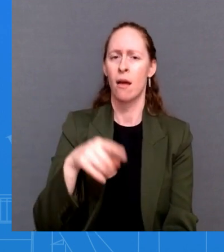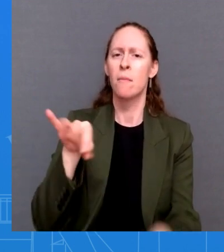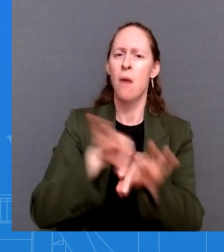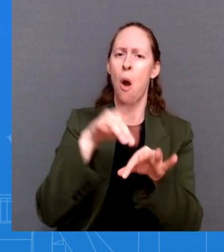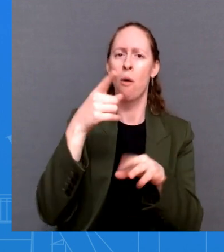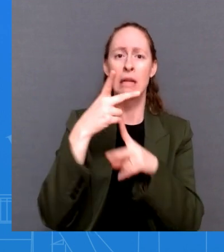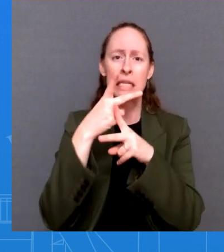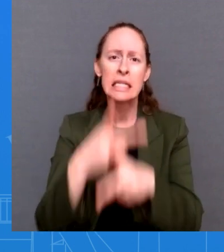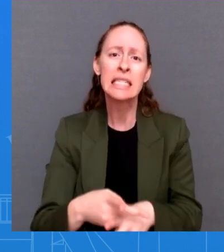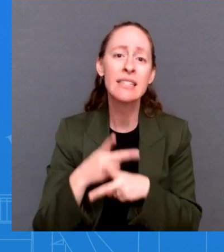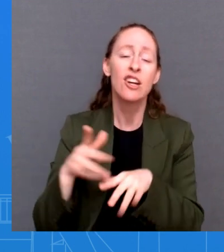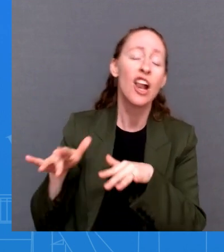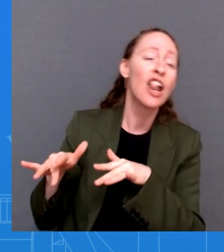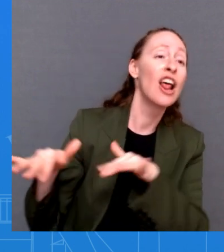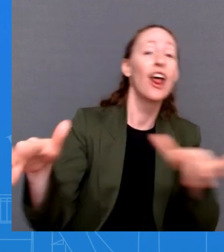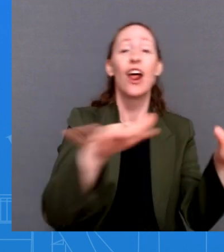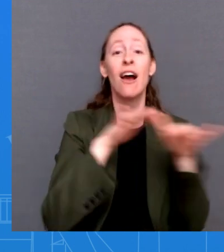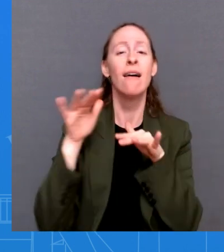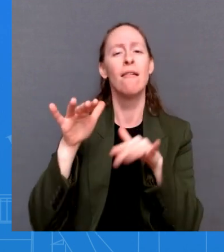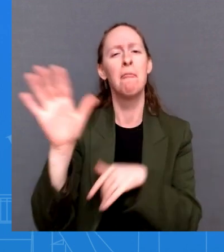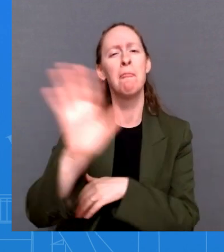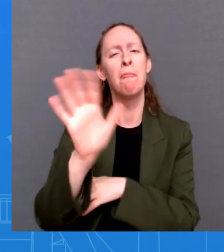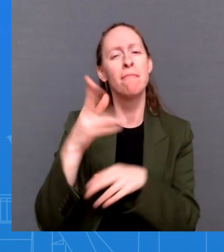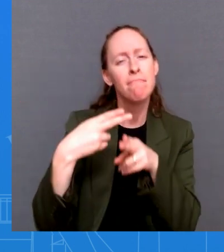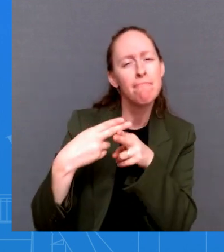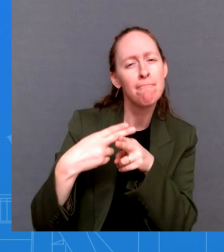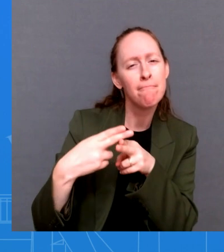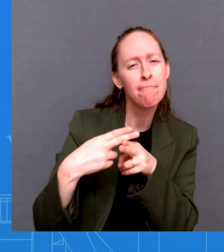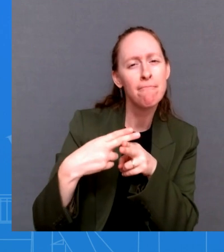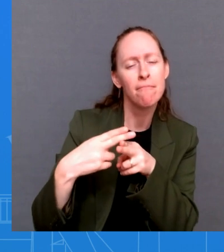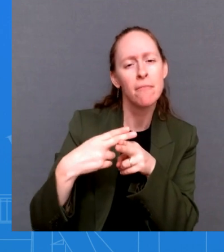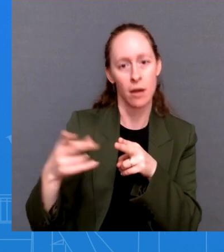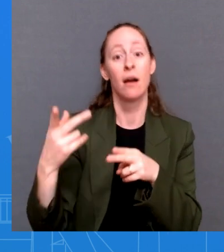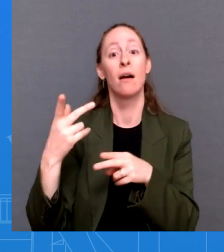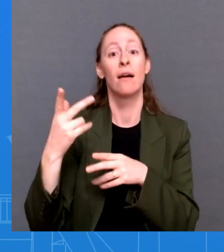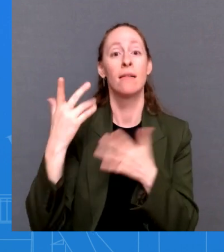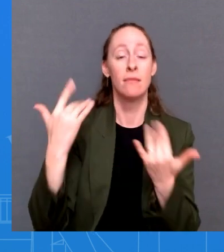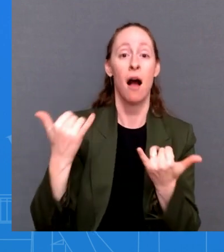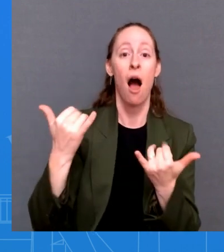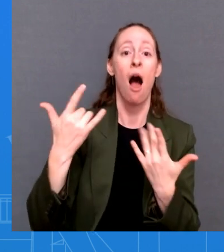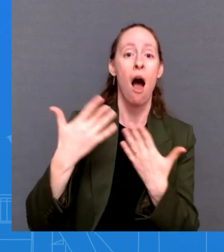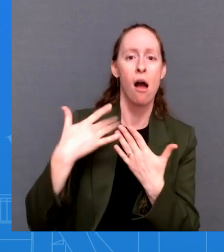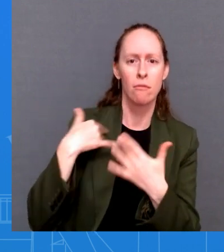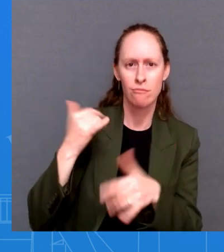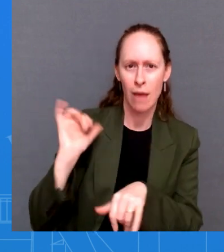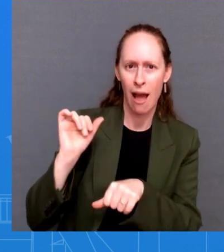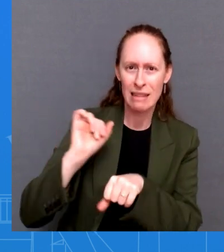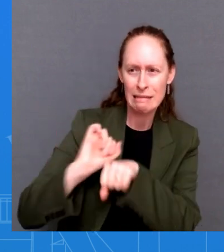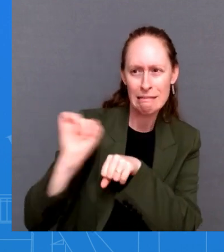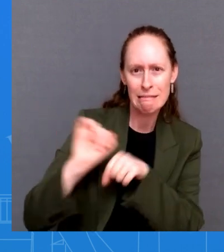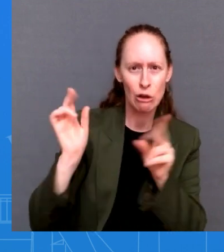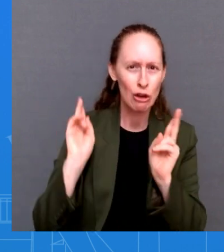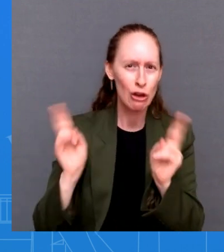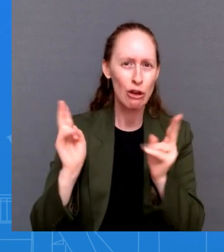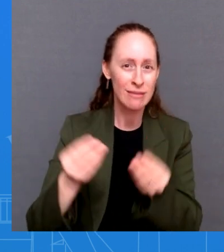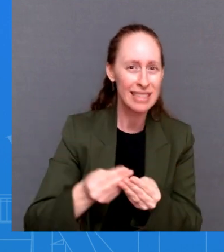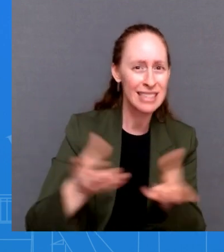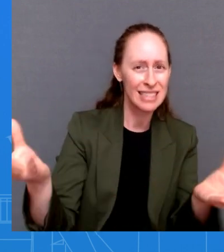and community response as we urgently surge vaccinations to control this outbreak. I'll hand to Mike back to Kevin for questions.